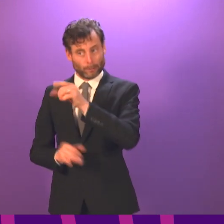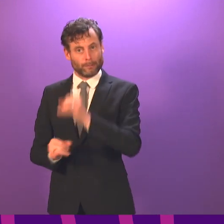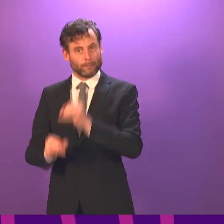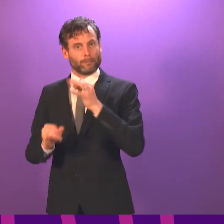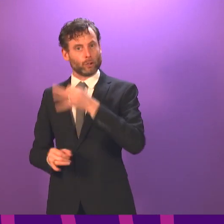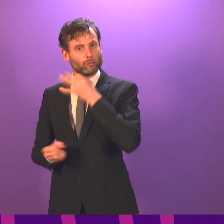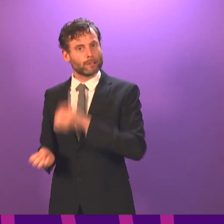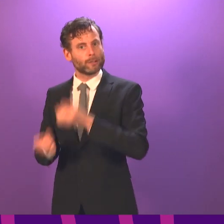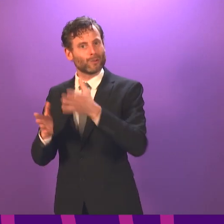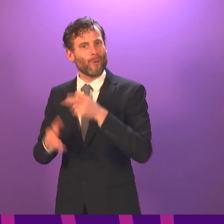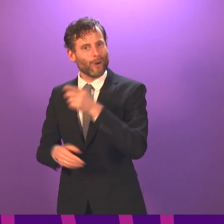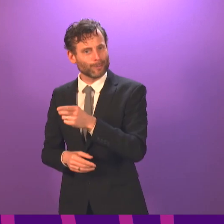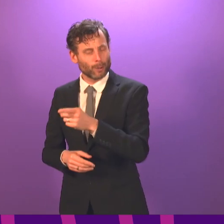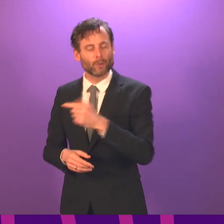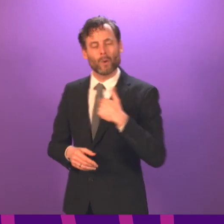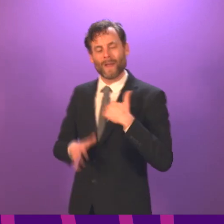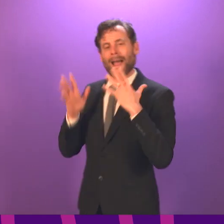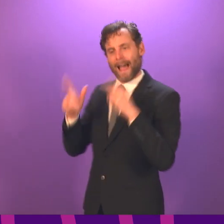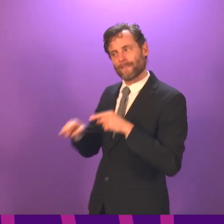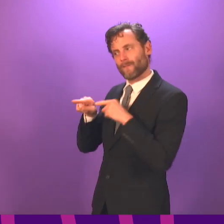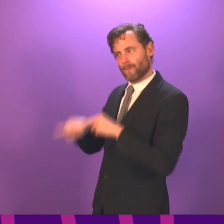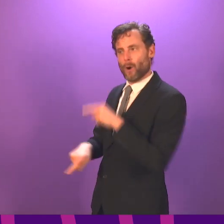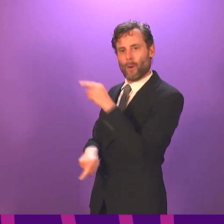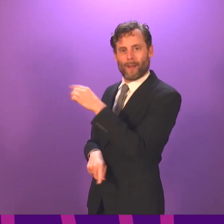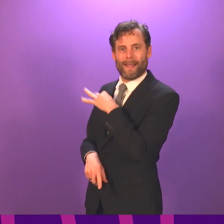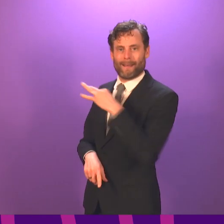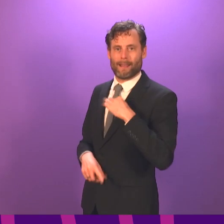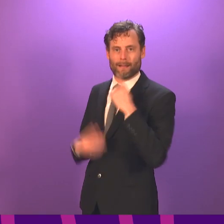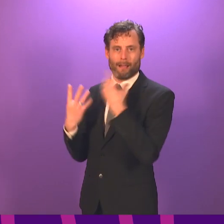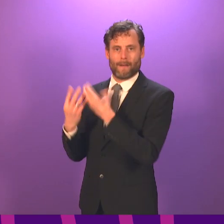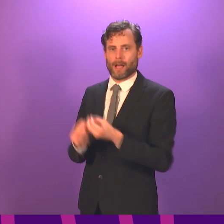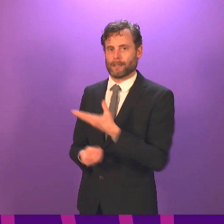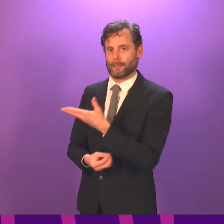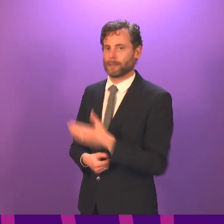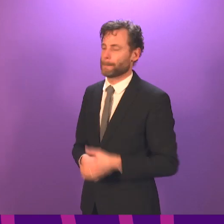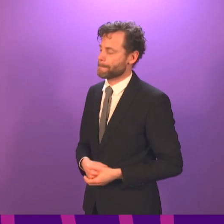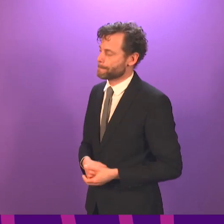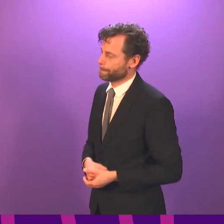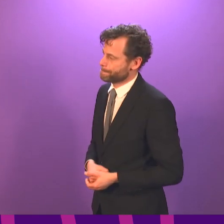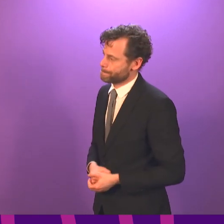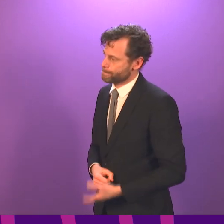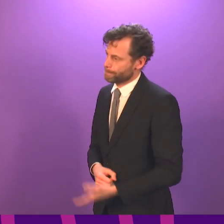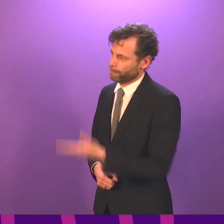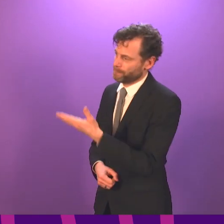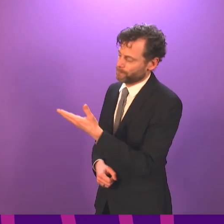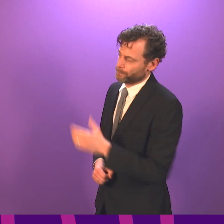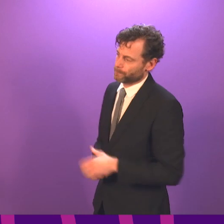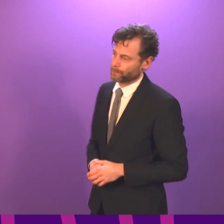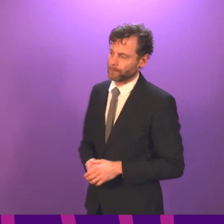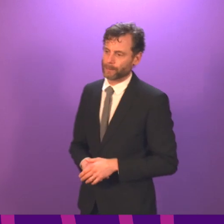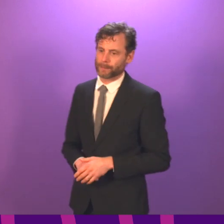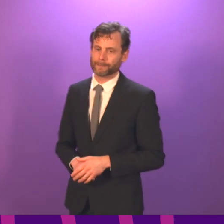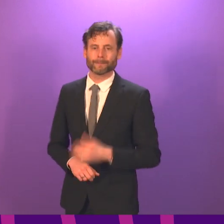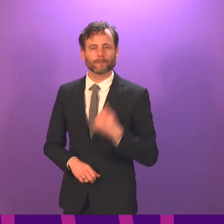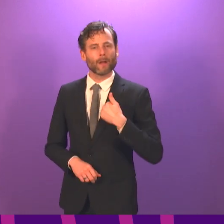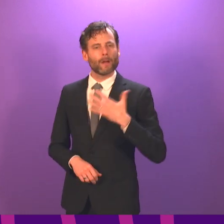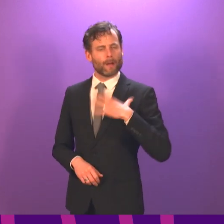Rona Mackay (Strathkelvin and Bearsden) (SNP): Will the First Minister provide an update